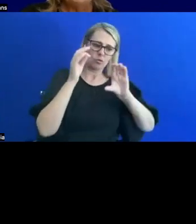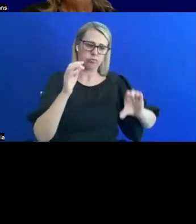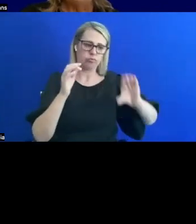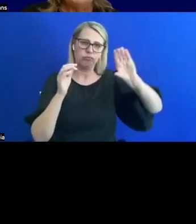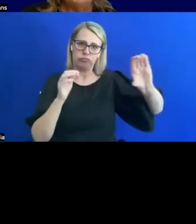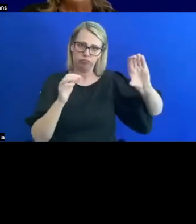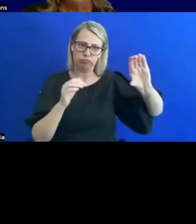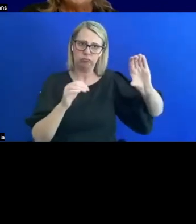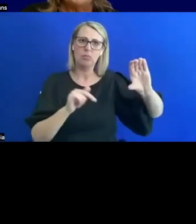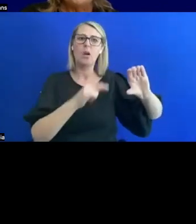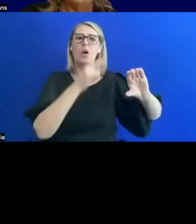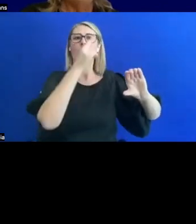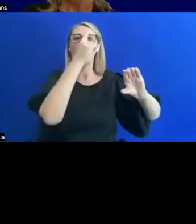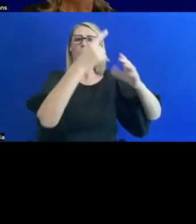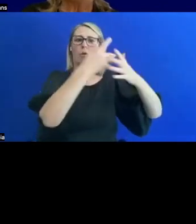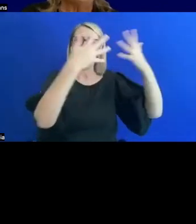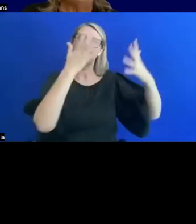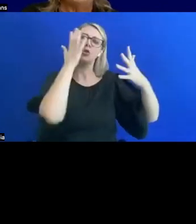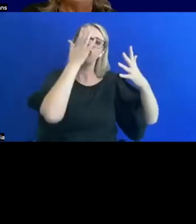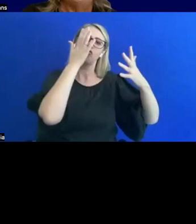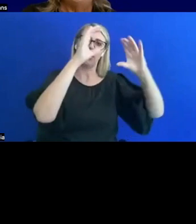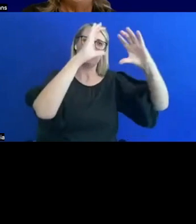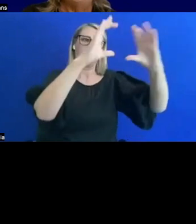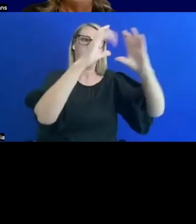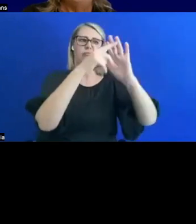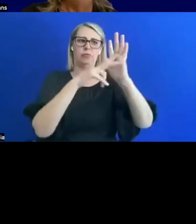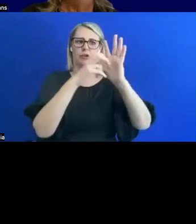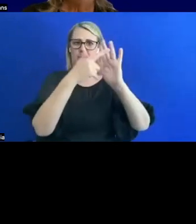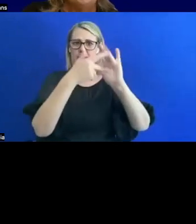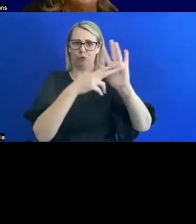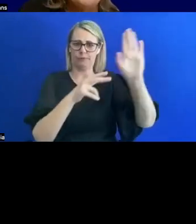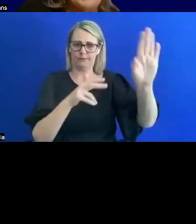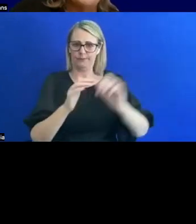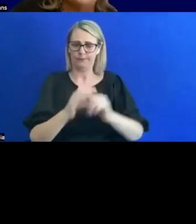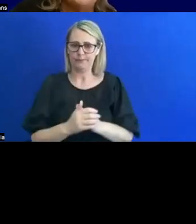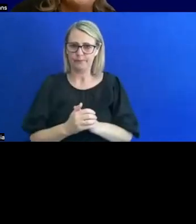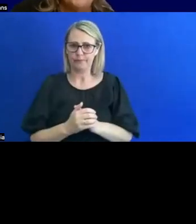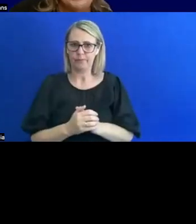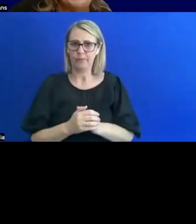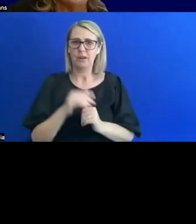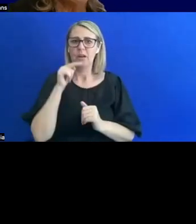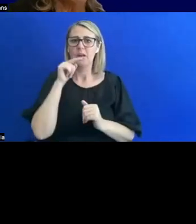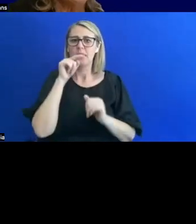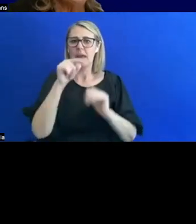and one large grey oval on the top left. There is text for each shape representing